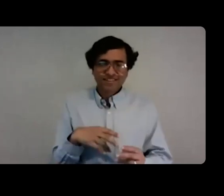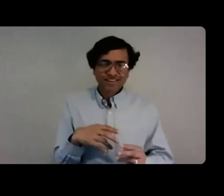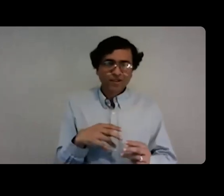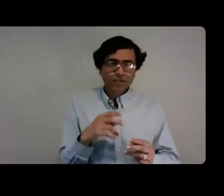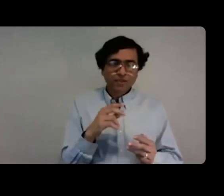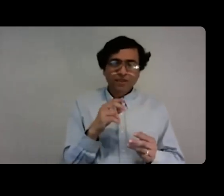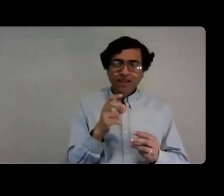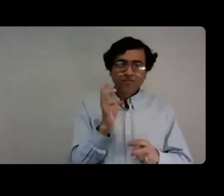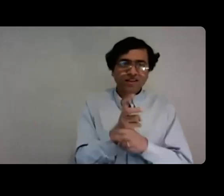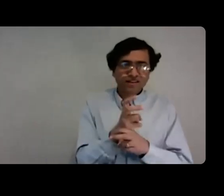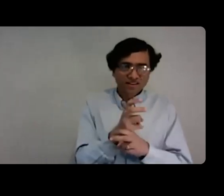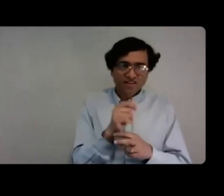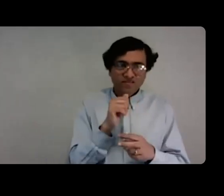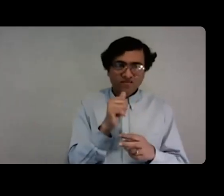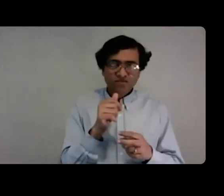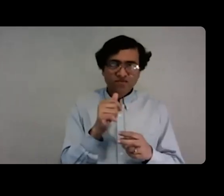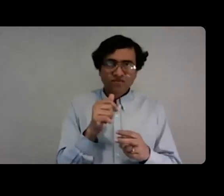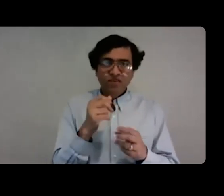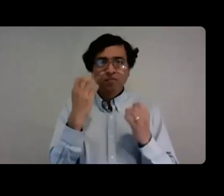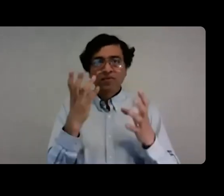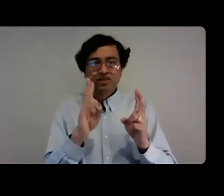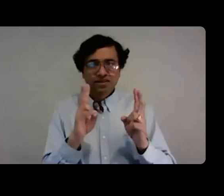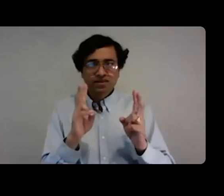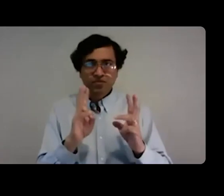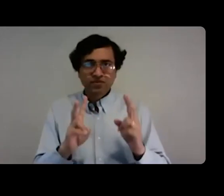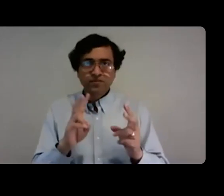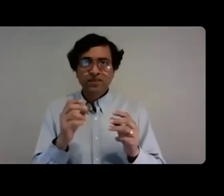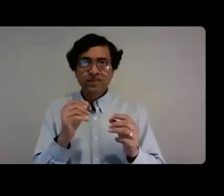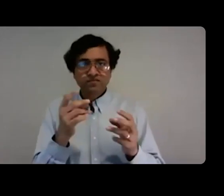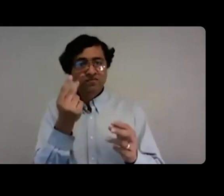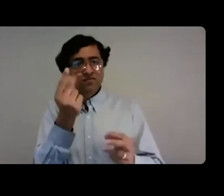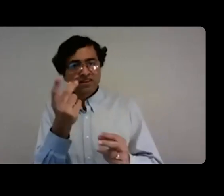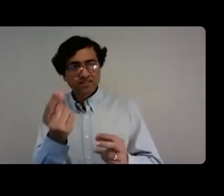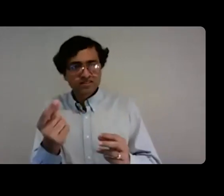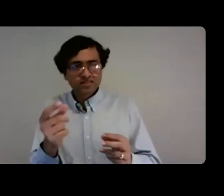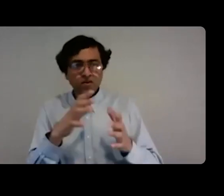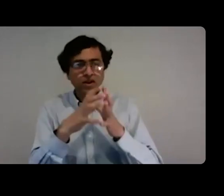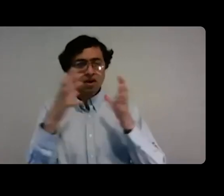for themselves, but they still have a lot of things to look at.